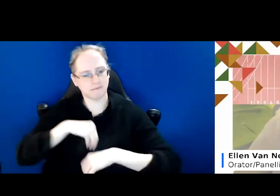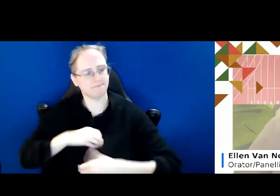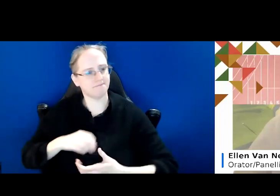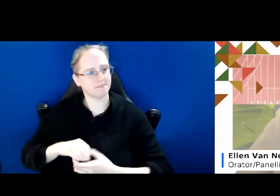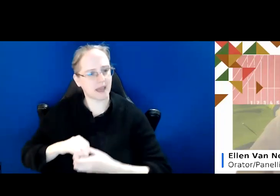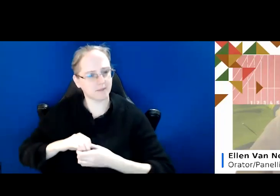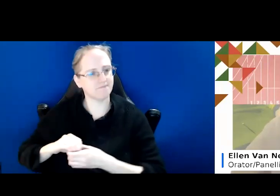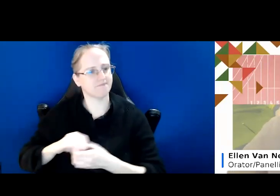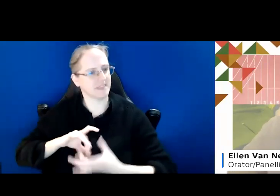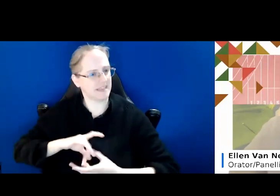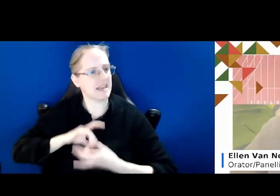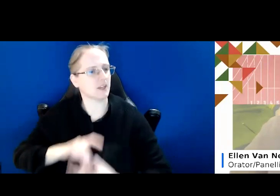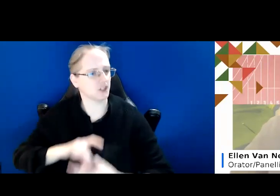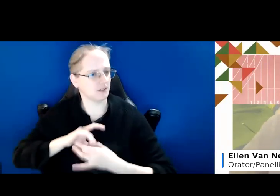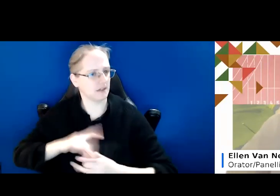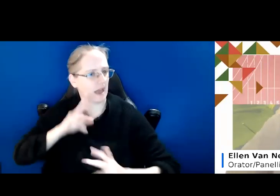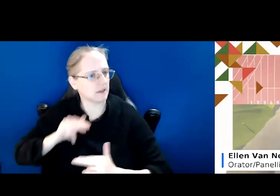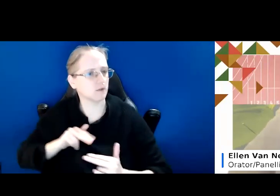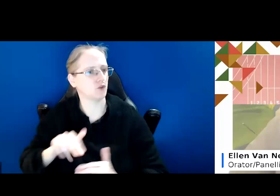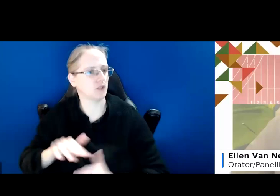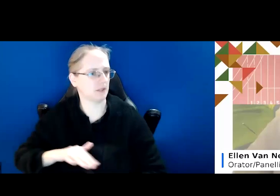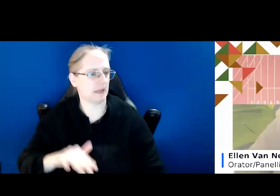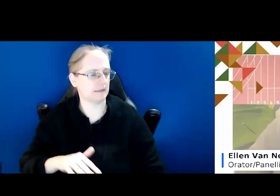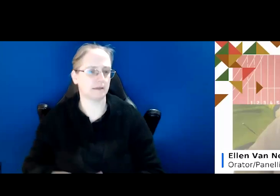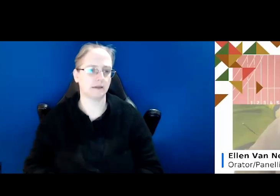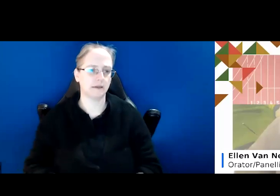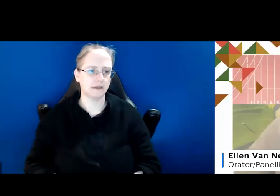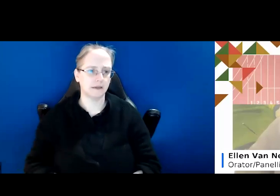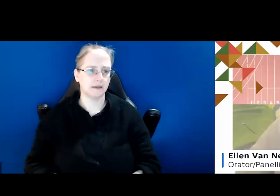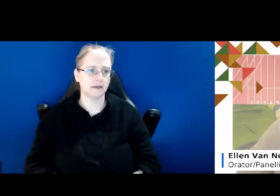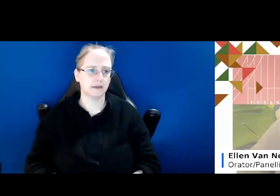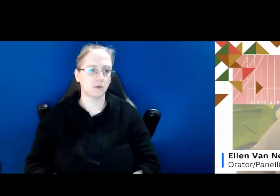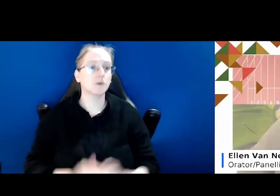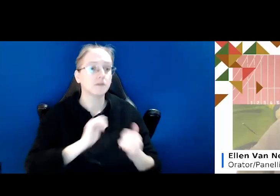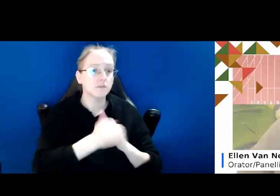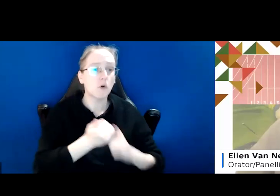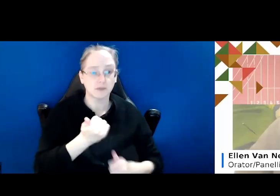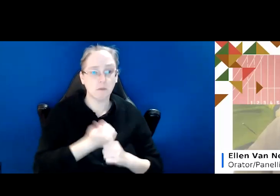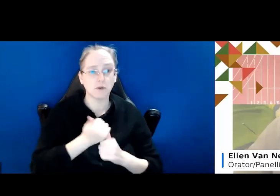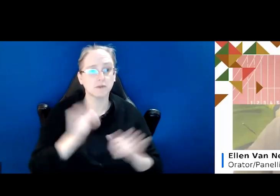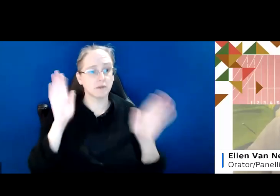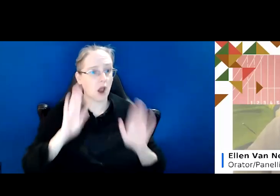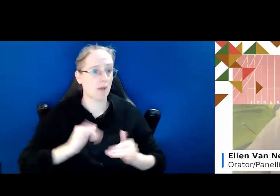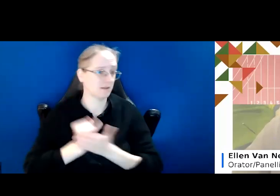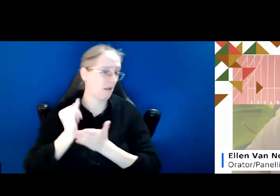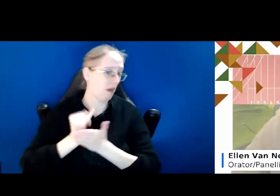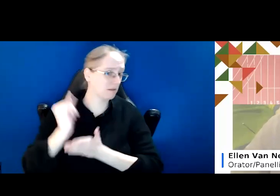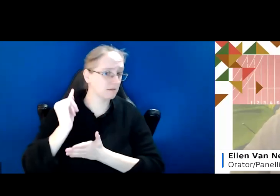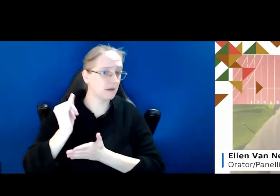with sport. Adding climate Denialism. We've tournament's played in summers that are going to be hotter and hotter.